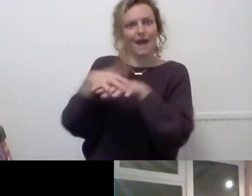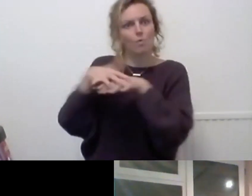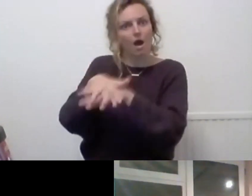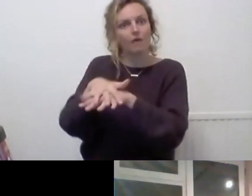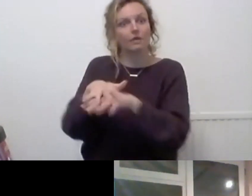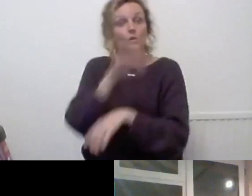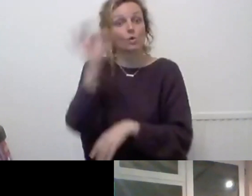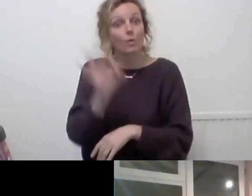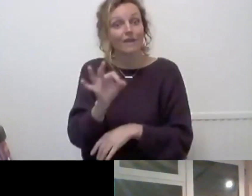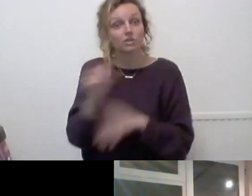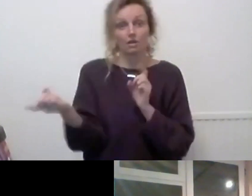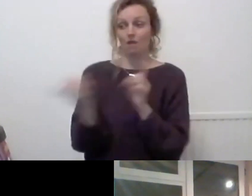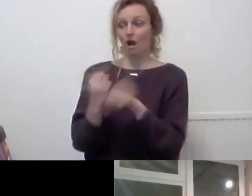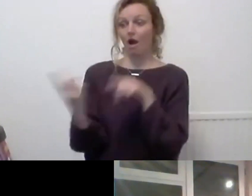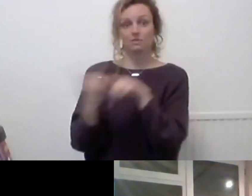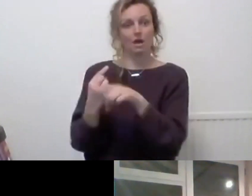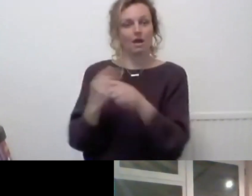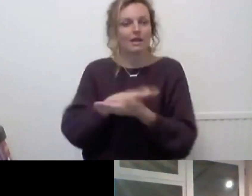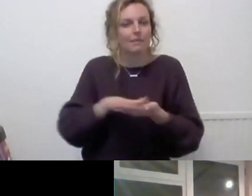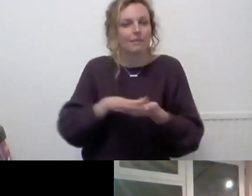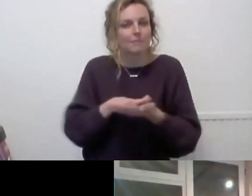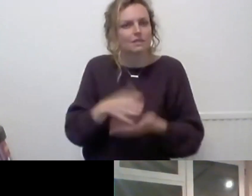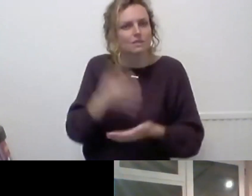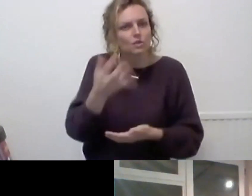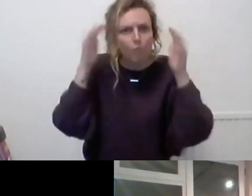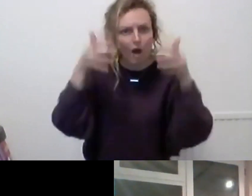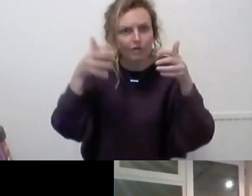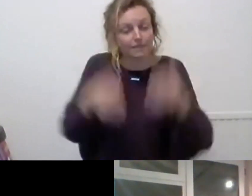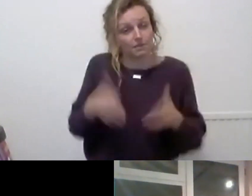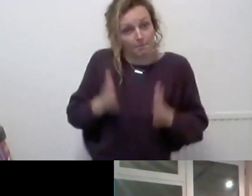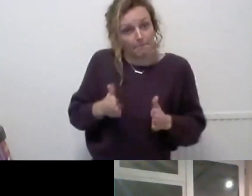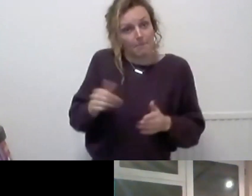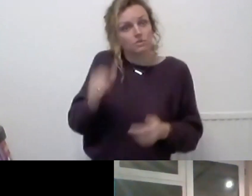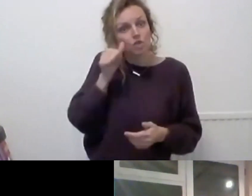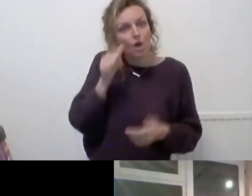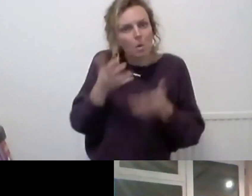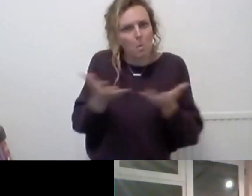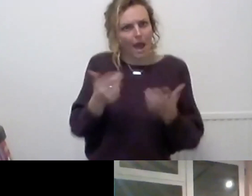to go to get some monsters. And I think the other thing is, in having those conversations,